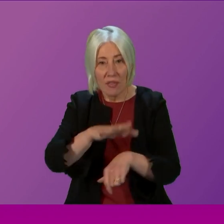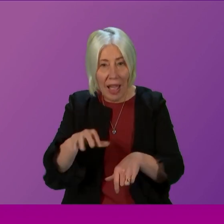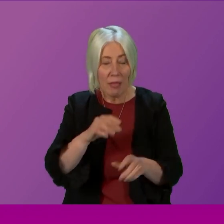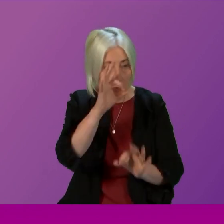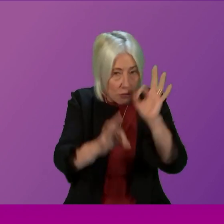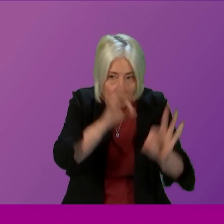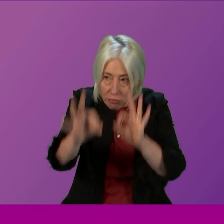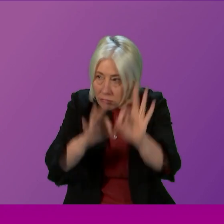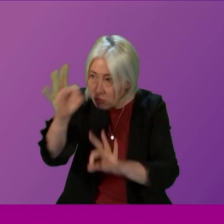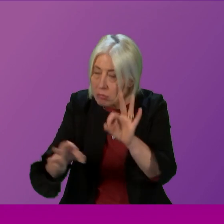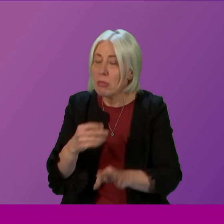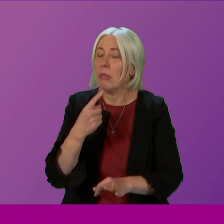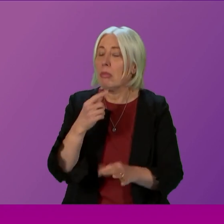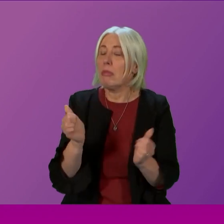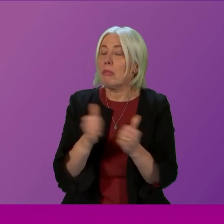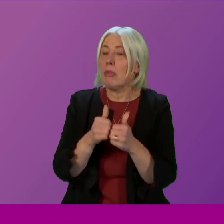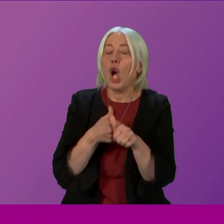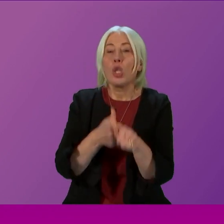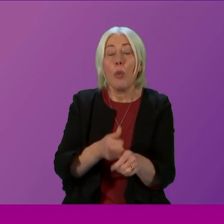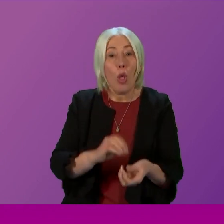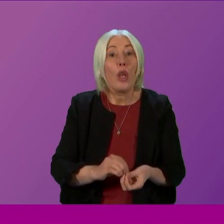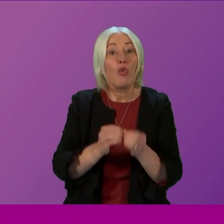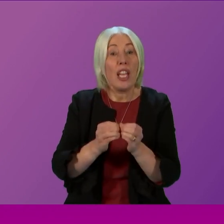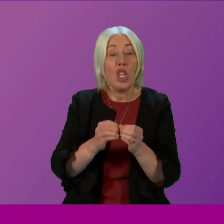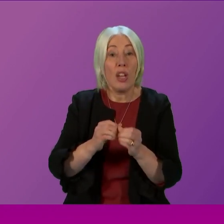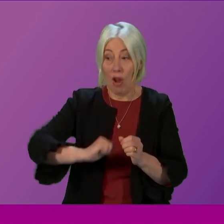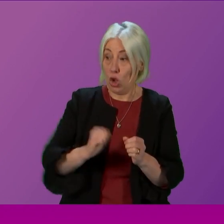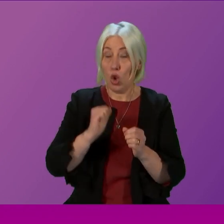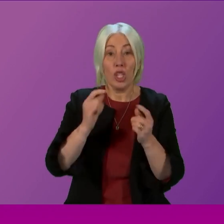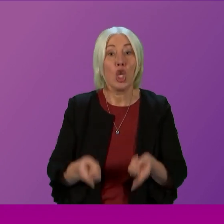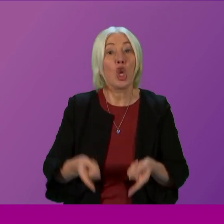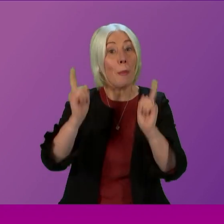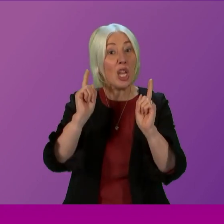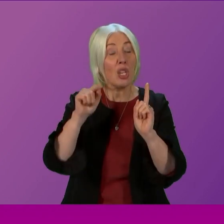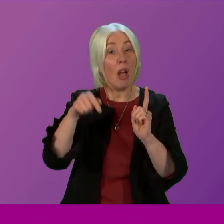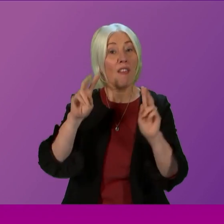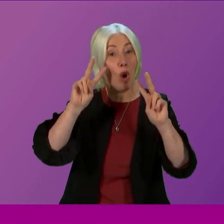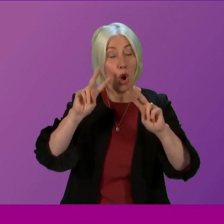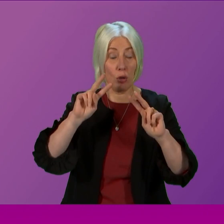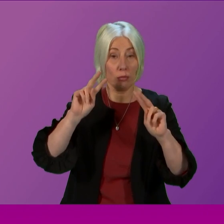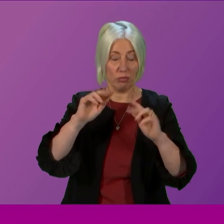of them supported the creation of a Scottish commissioner for autistic people and learning disabled people, which would be a world first.